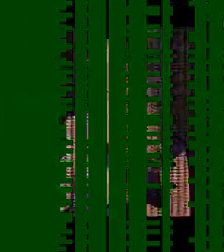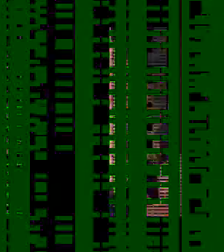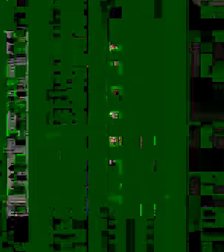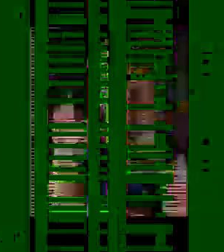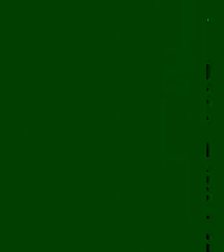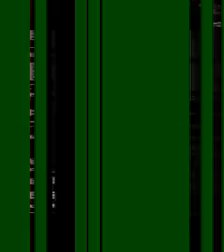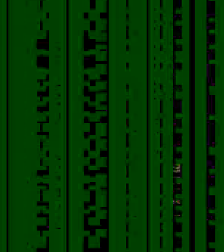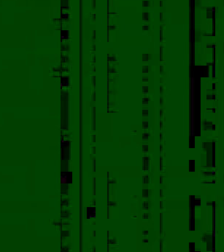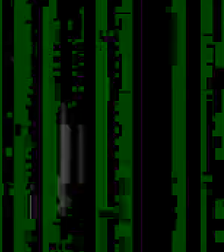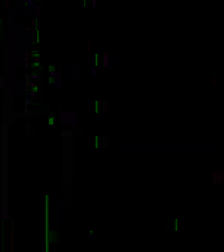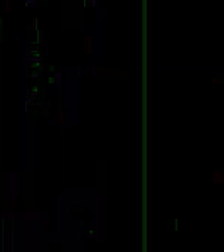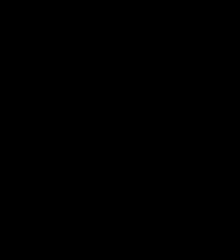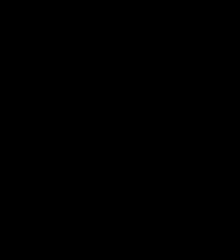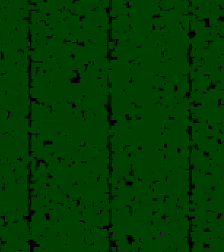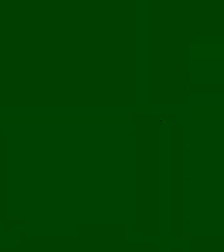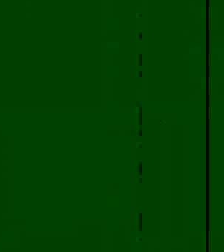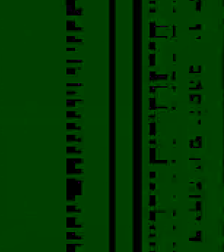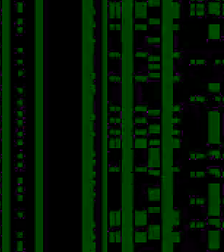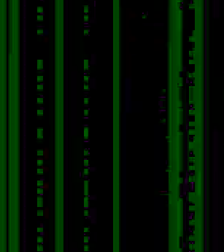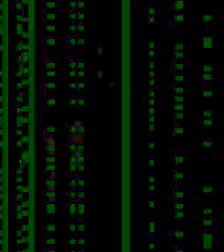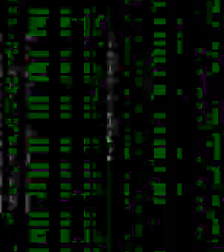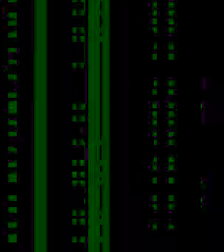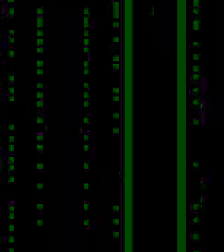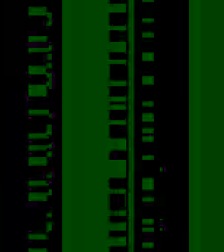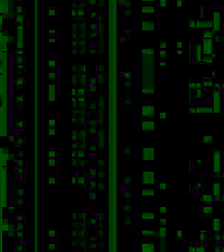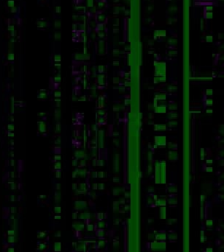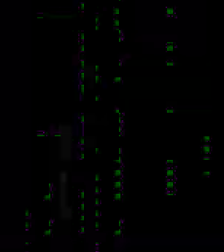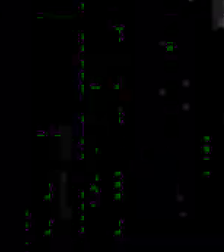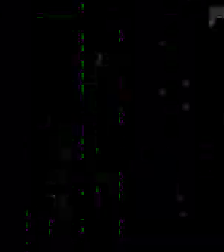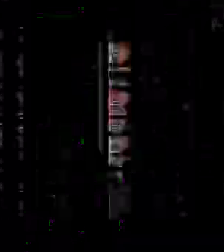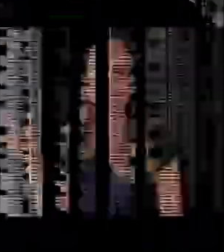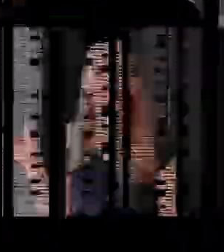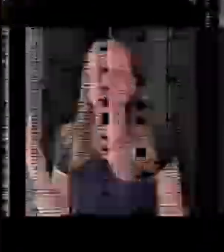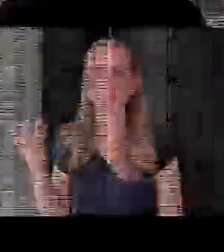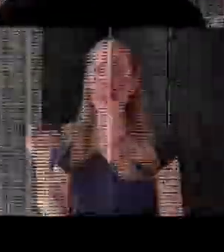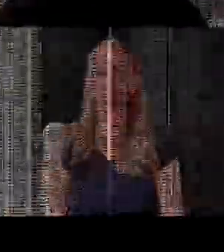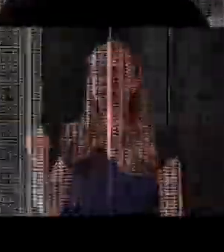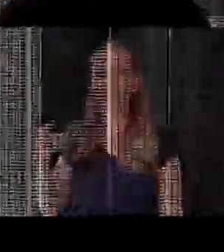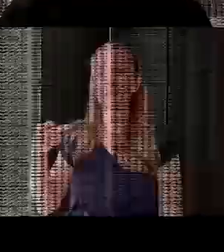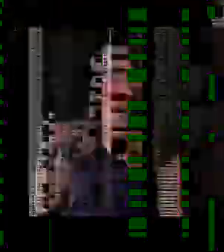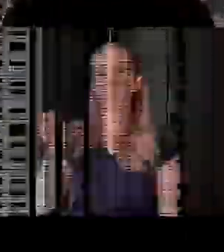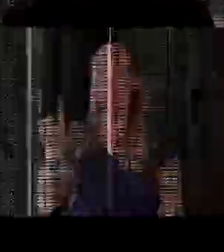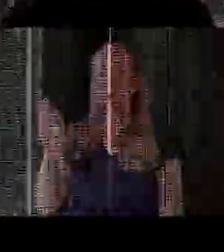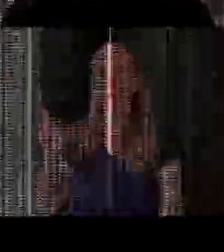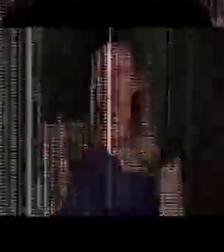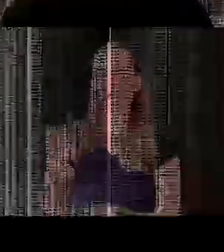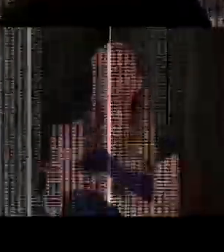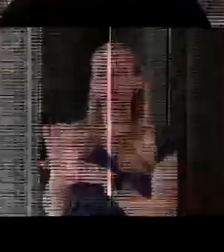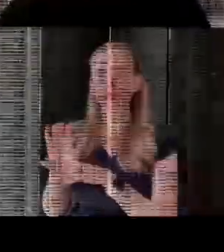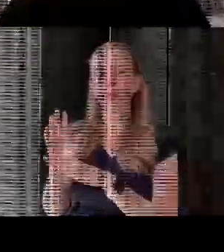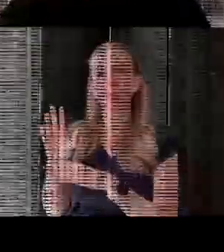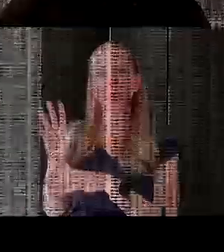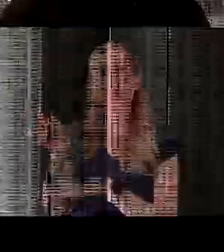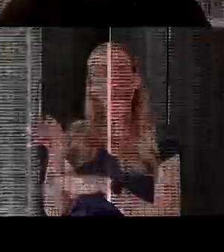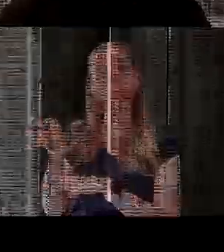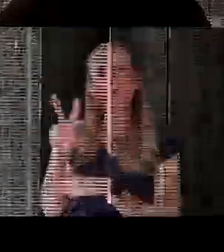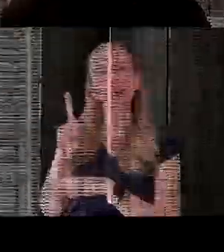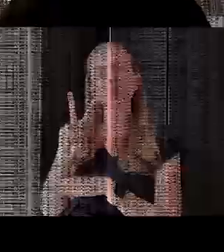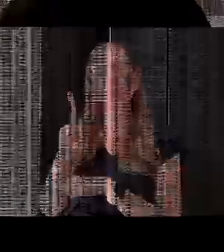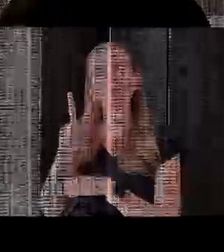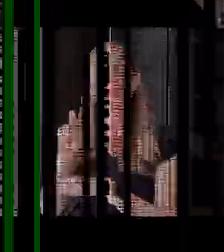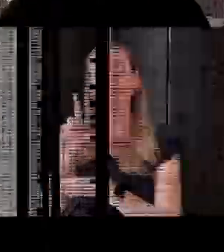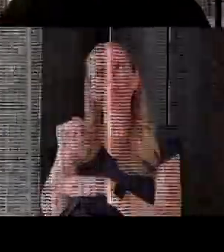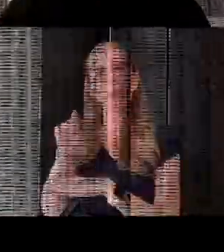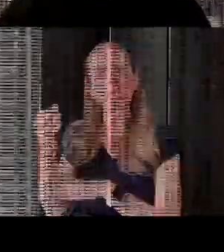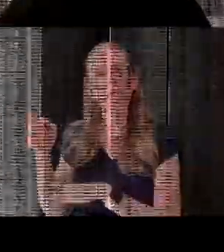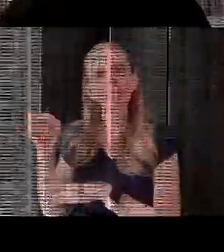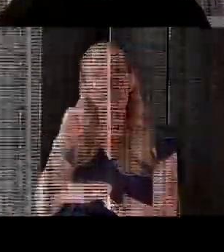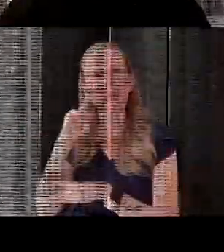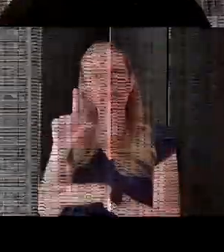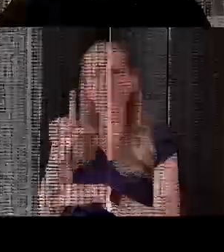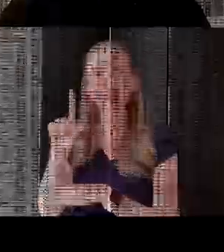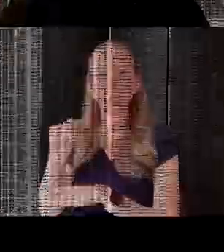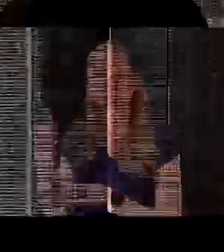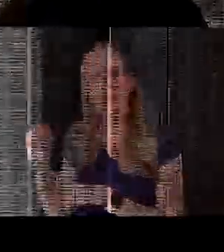of Dragon, and this podcast episode was recorded in 2019, I think. 2020, so if you years ago,